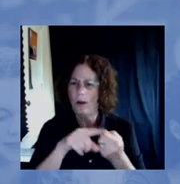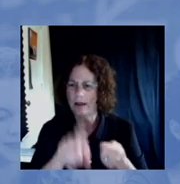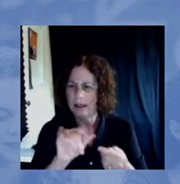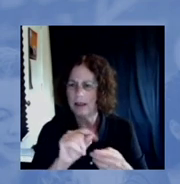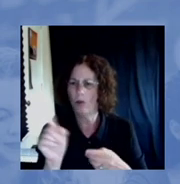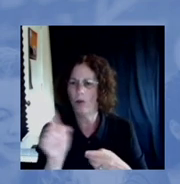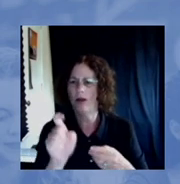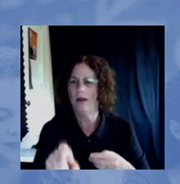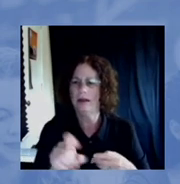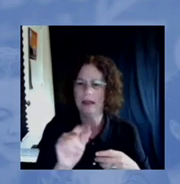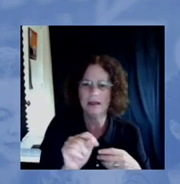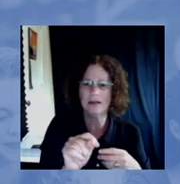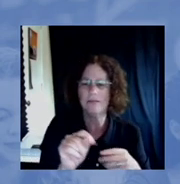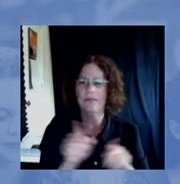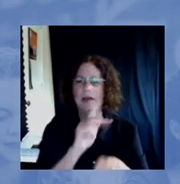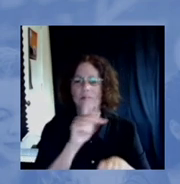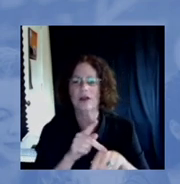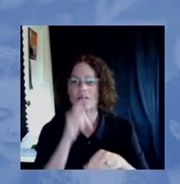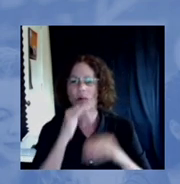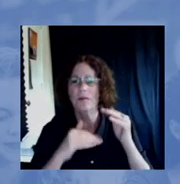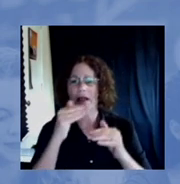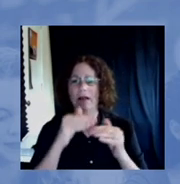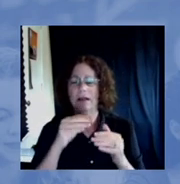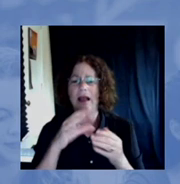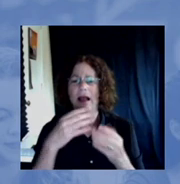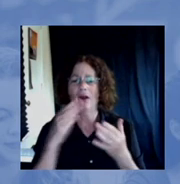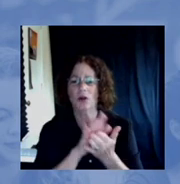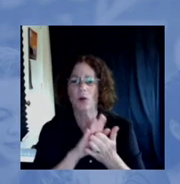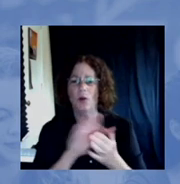AS A PRINCIPAL WHO BUILD A SCHOOL BASED HEALTH CENTER I KNOW WHAT IT MEANS TO BRING SERVICES